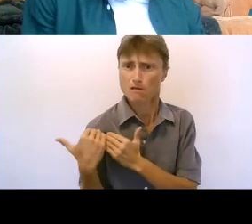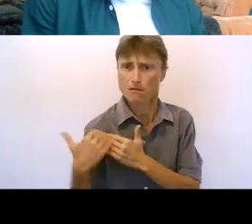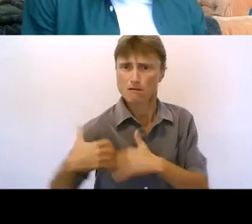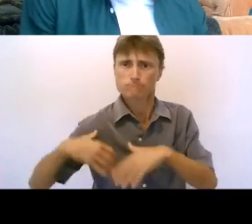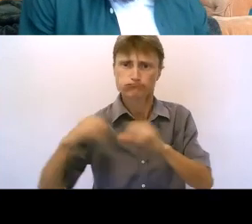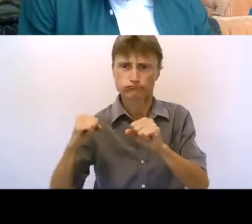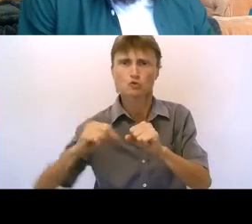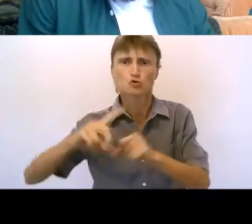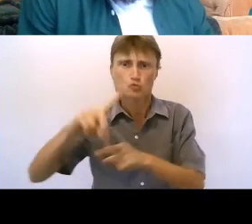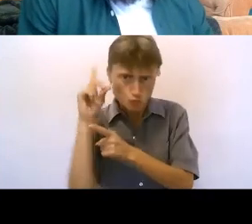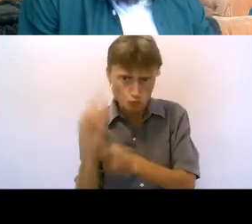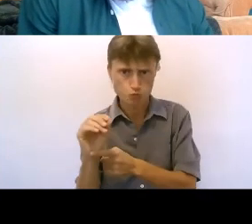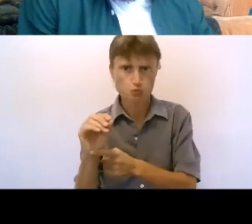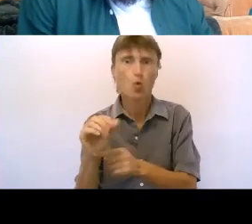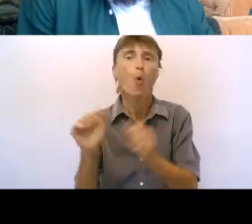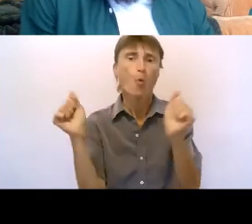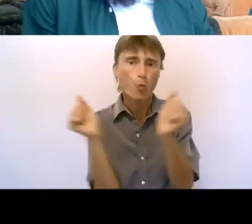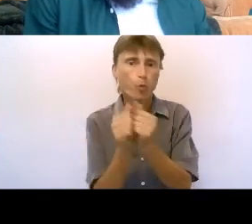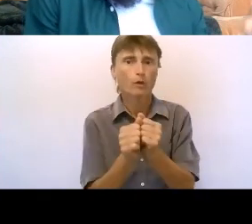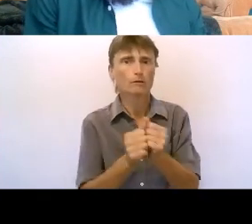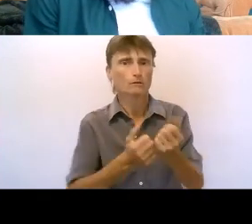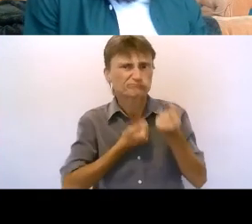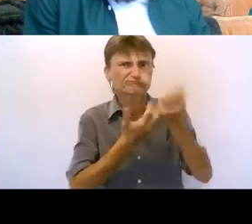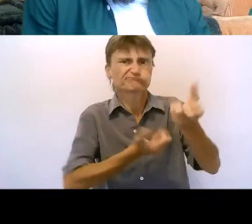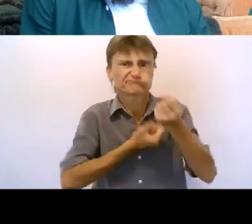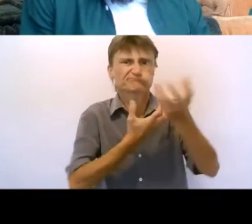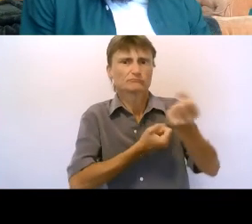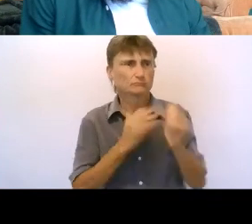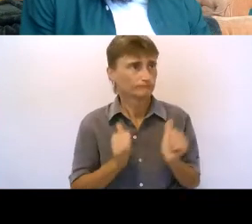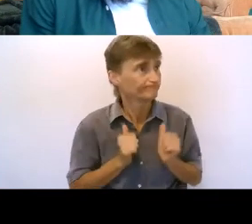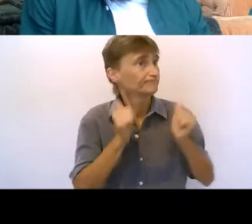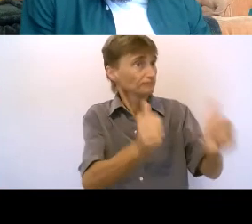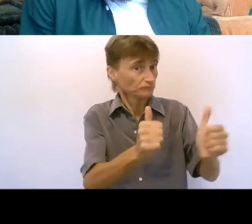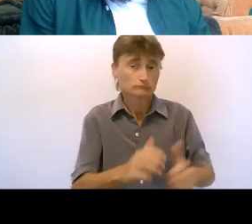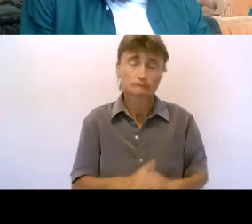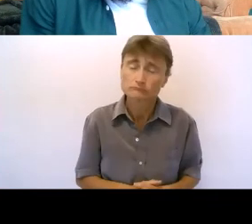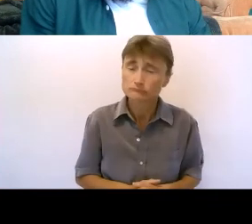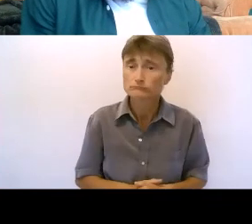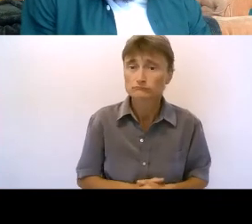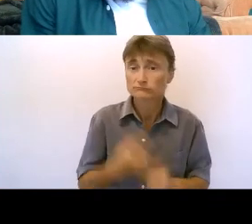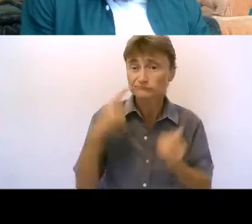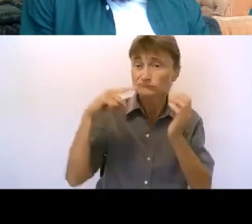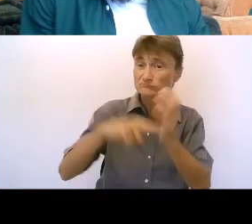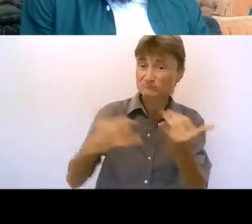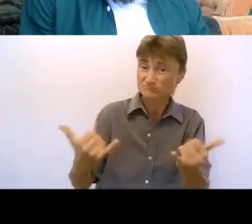within those conversations as well. And in here today, I think, you know, given such